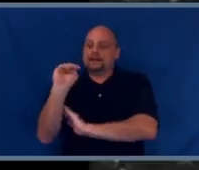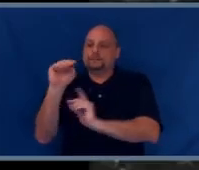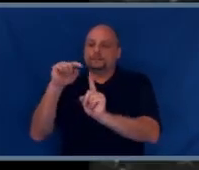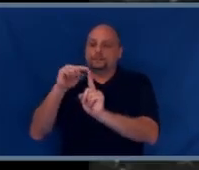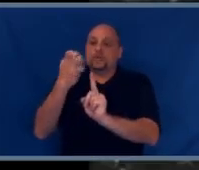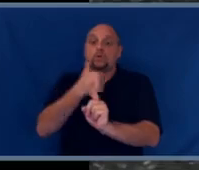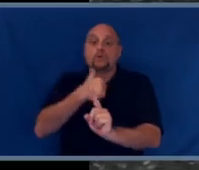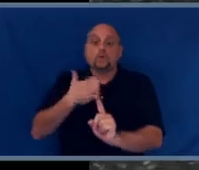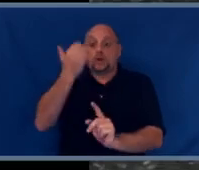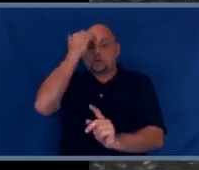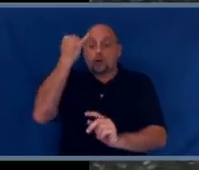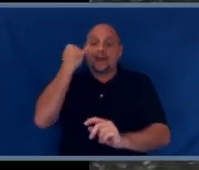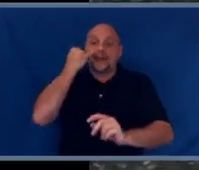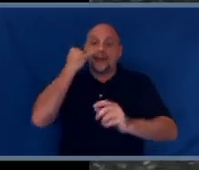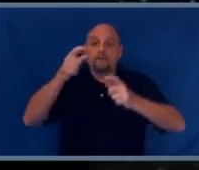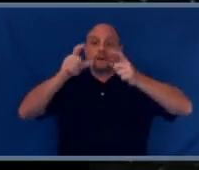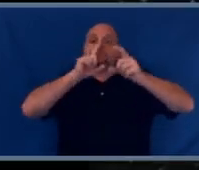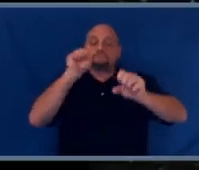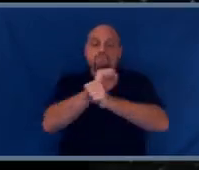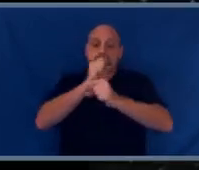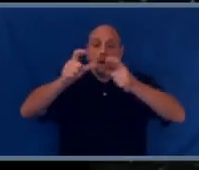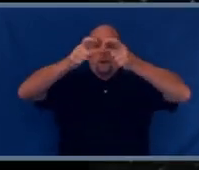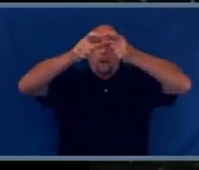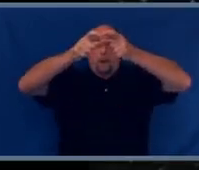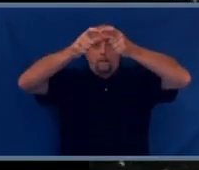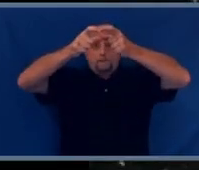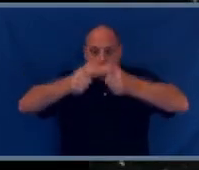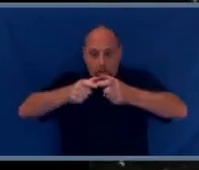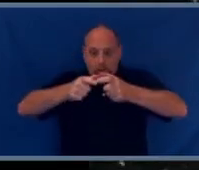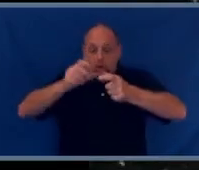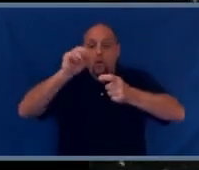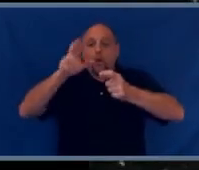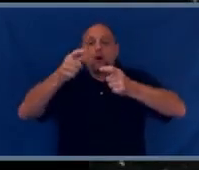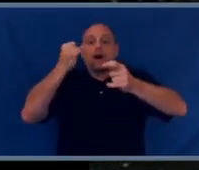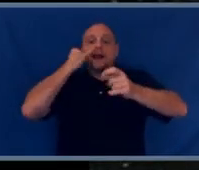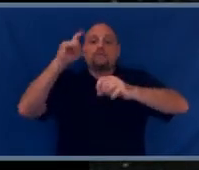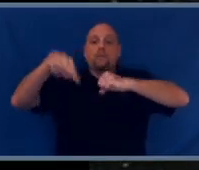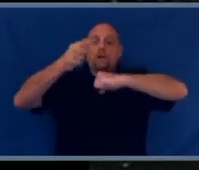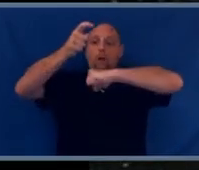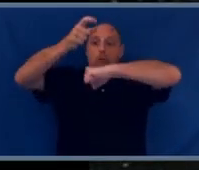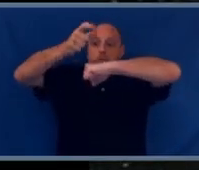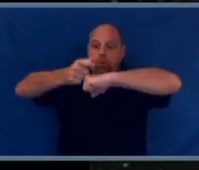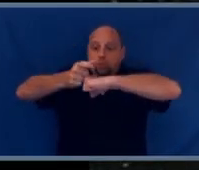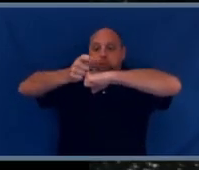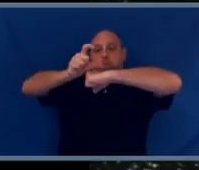TAKES IT MORE FLUSH WHEN IT FIRES THE GAP. PRELIMINARY SCIENCE SUGGESTS